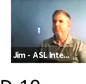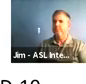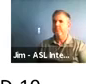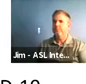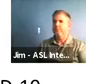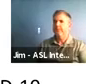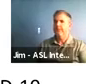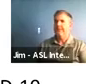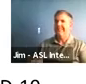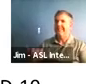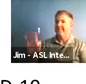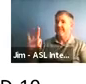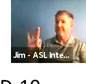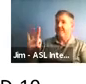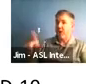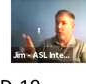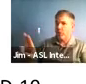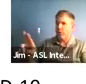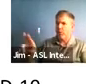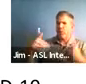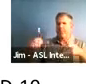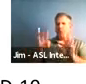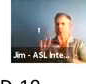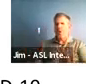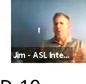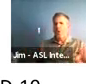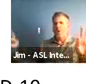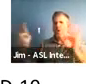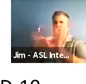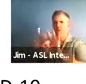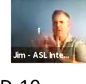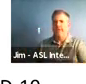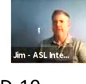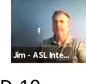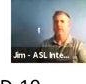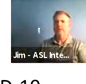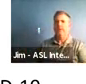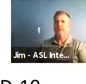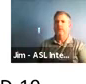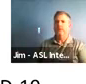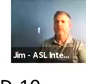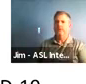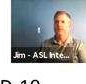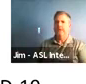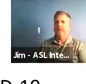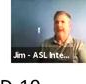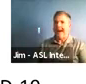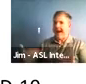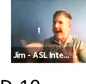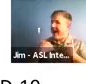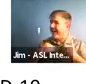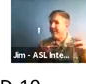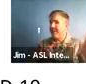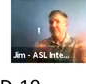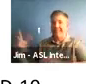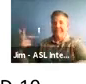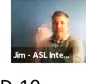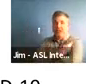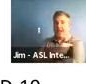illness while we wait for a potential vaccine for the other, which is covered. So I think we should do our best as a